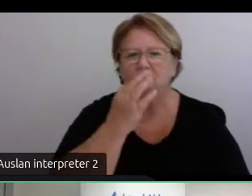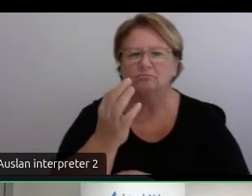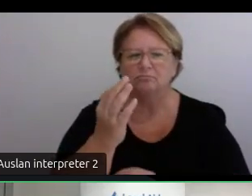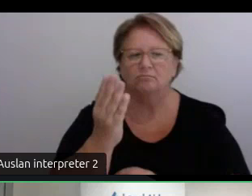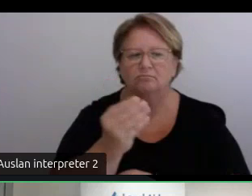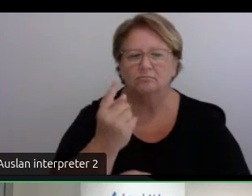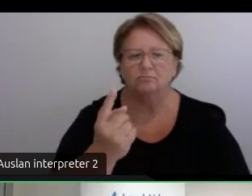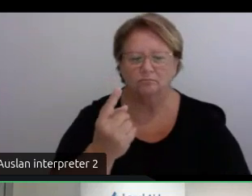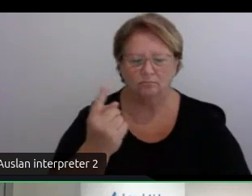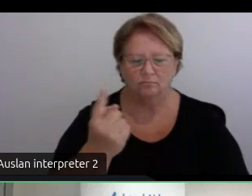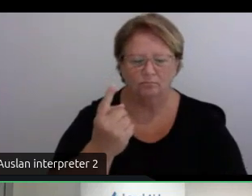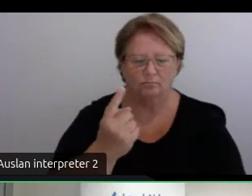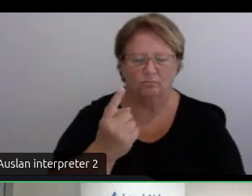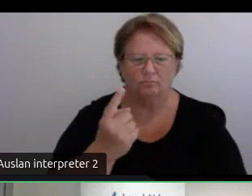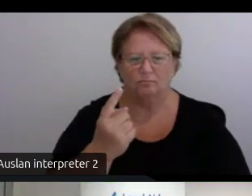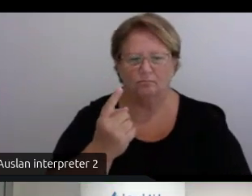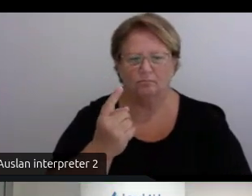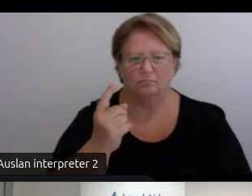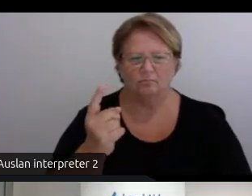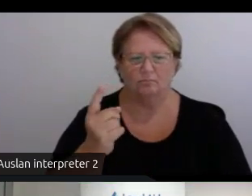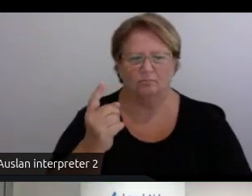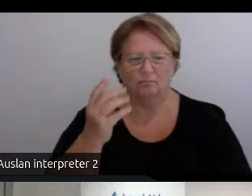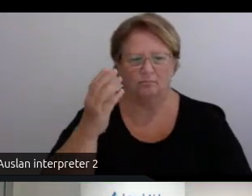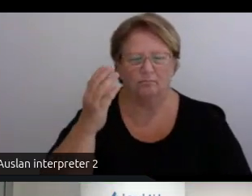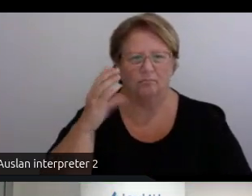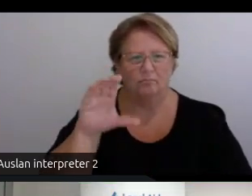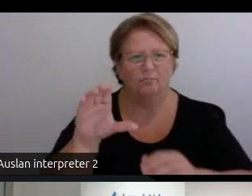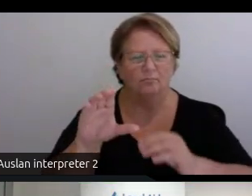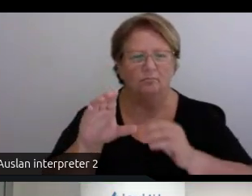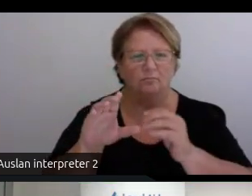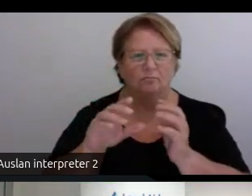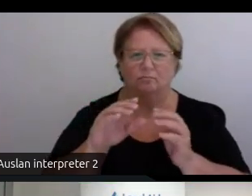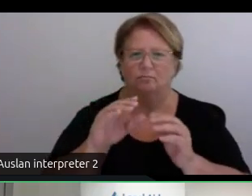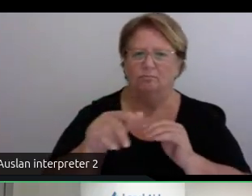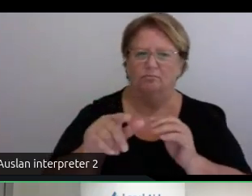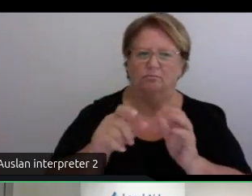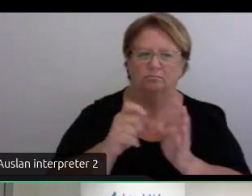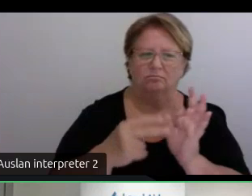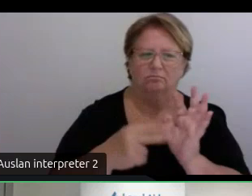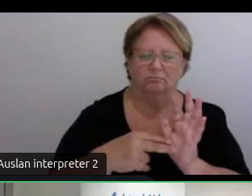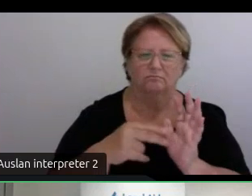asking somebody who's in temporary accommodation and is away from the property due to DV. We've